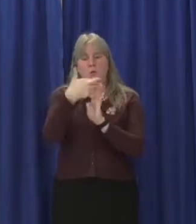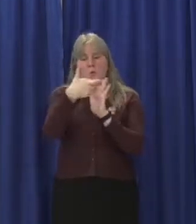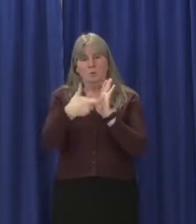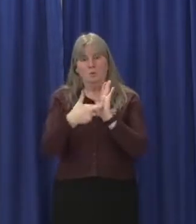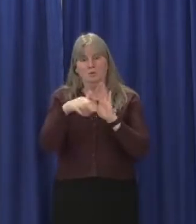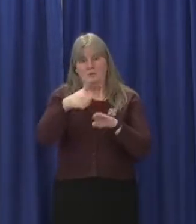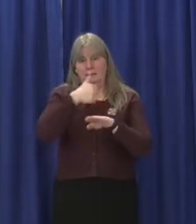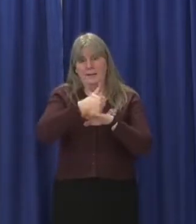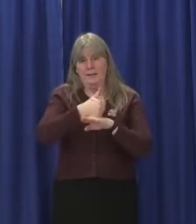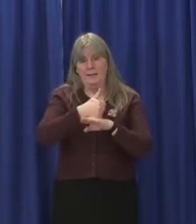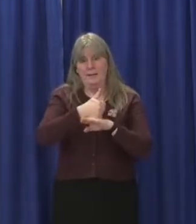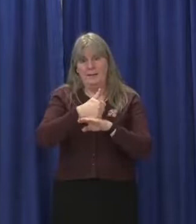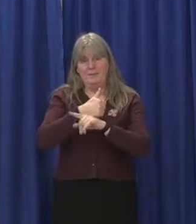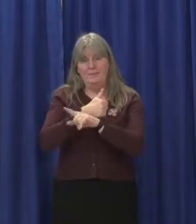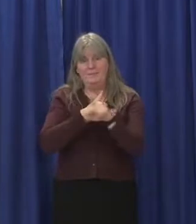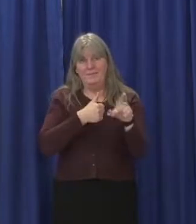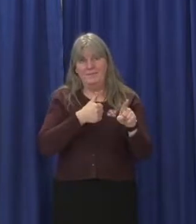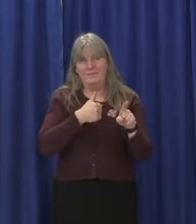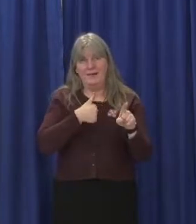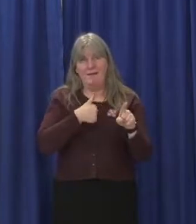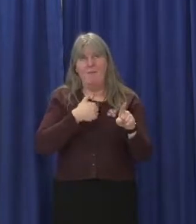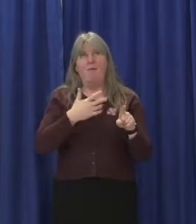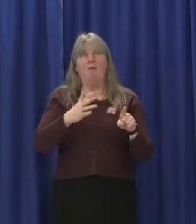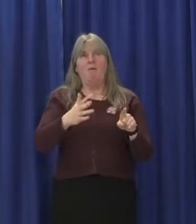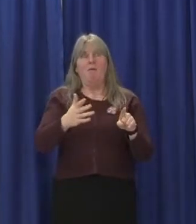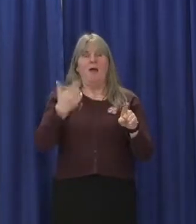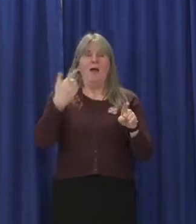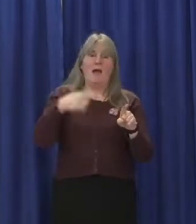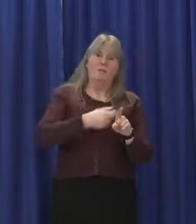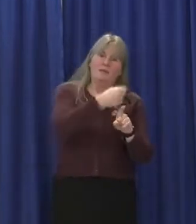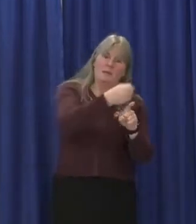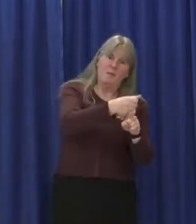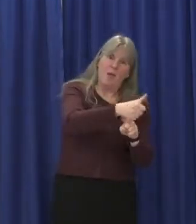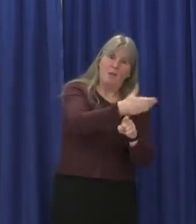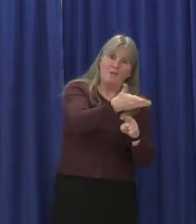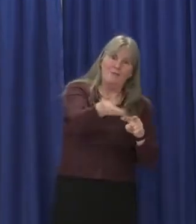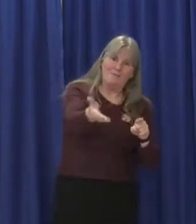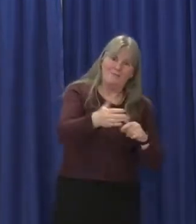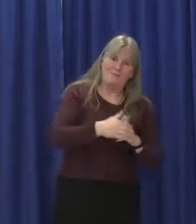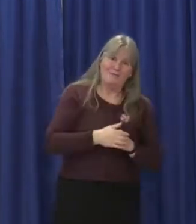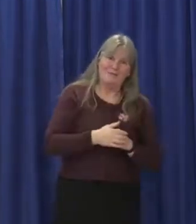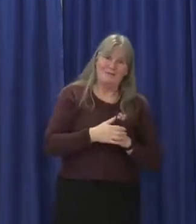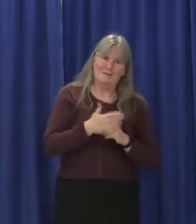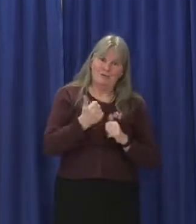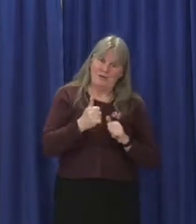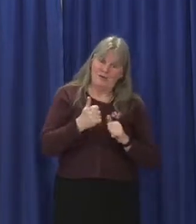that come to light that we need to figure out how to make things work for people.